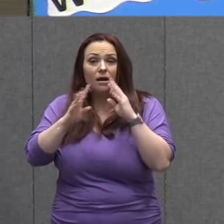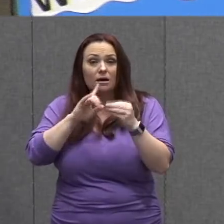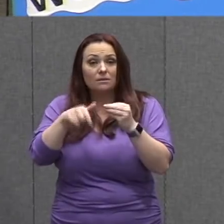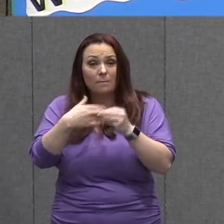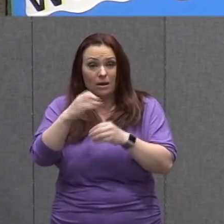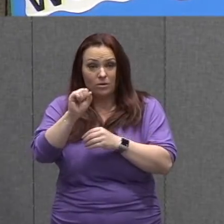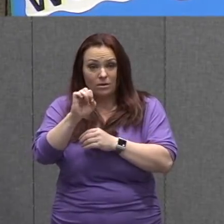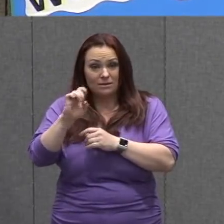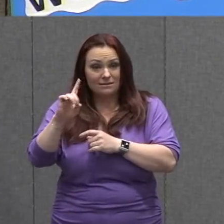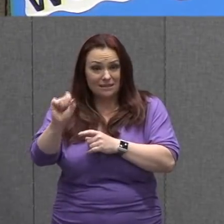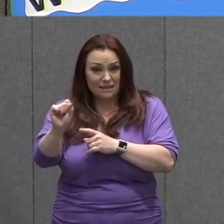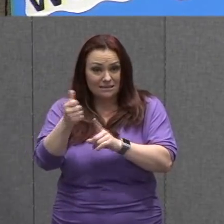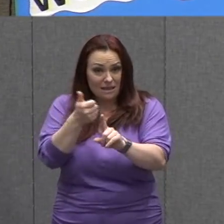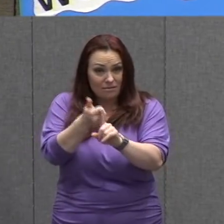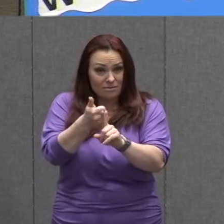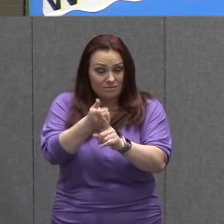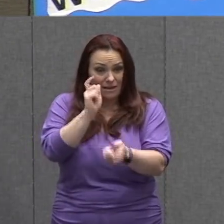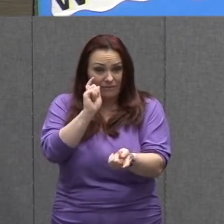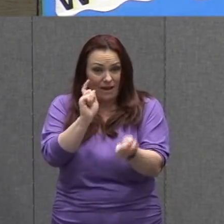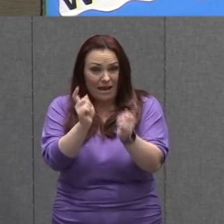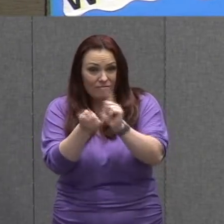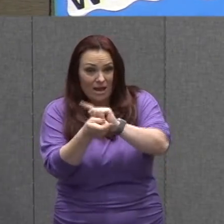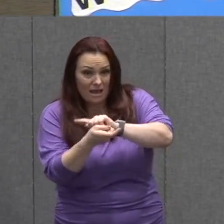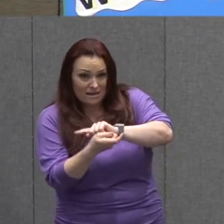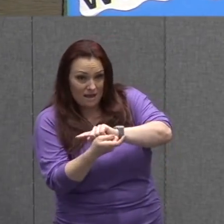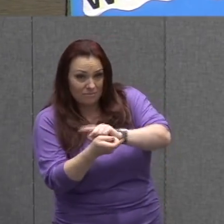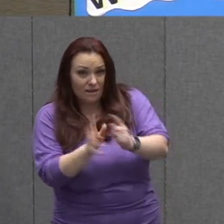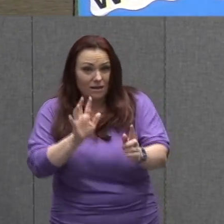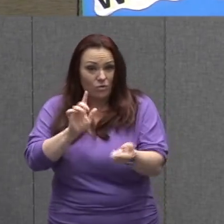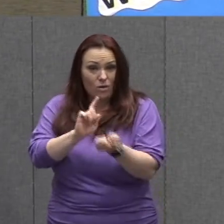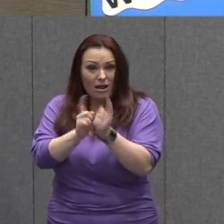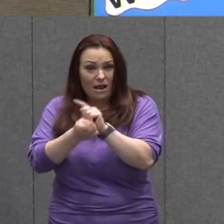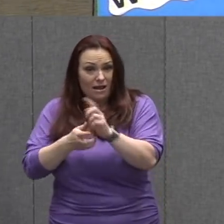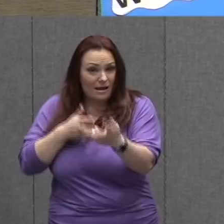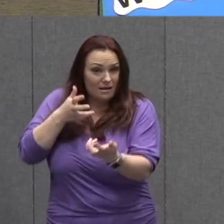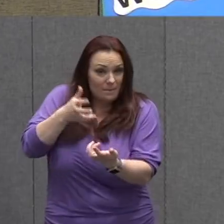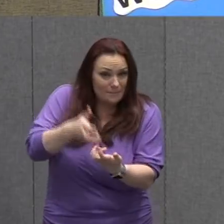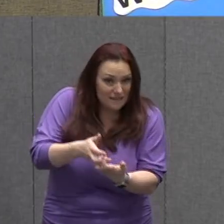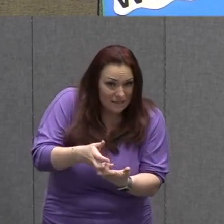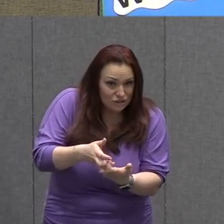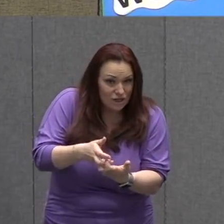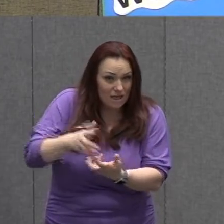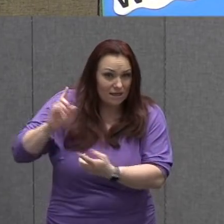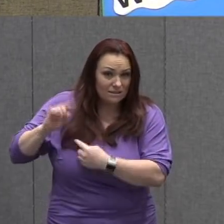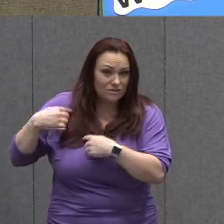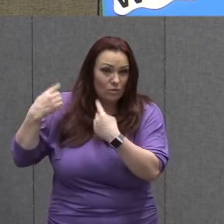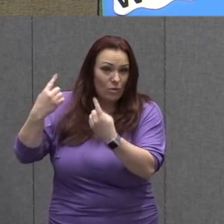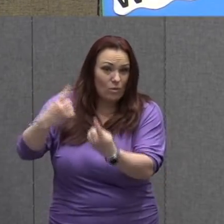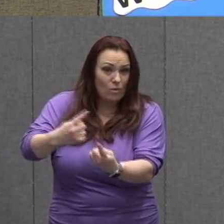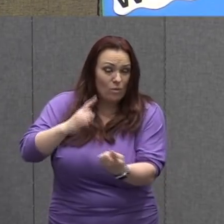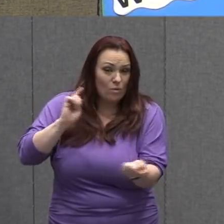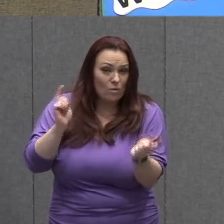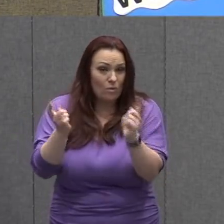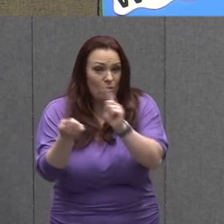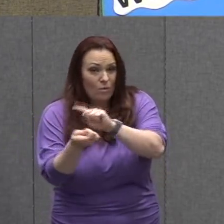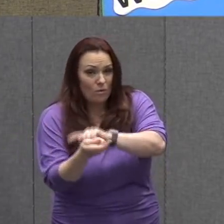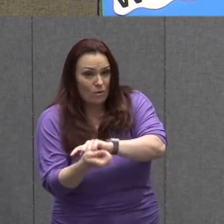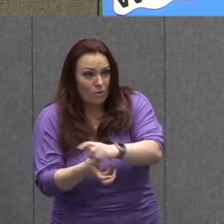have adapted or how they have adaptations to better fit their environment. Maybe you can even write a sentence